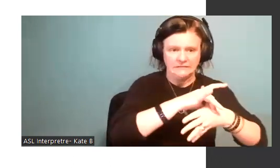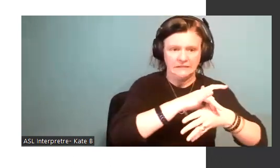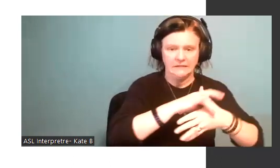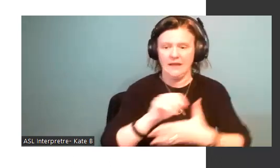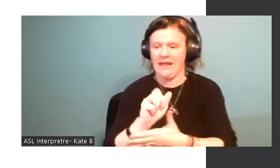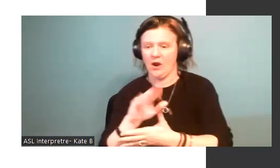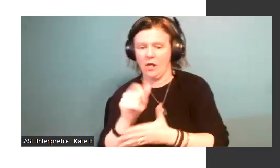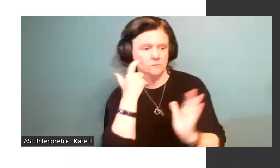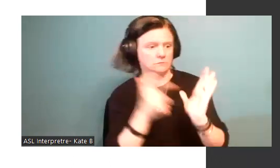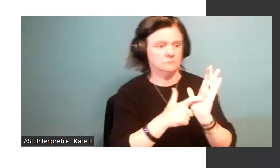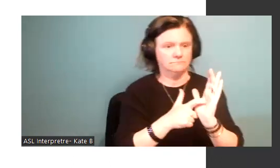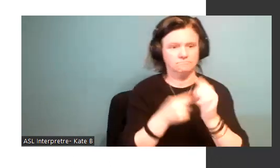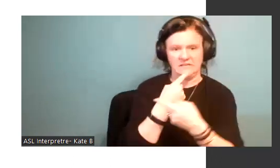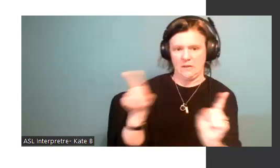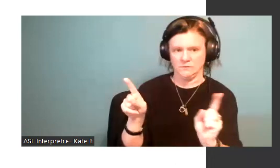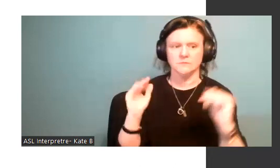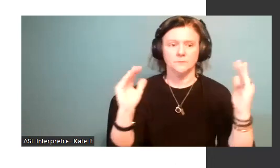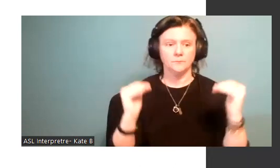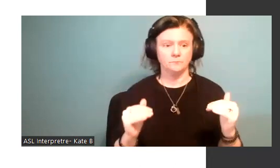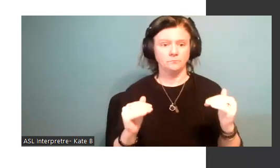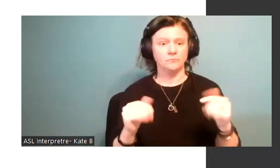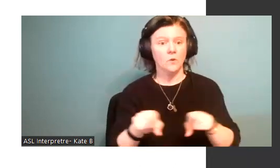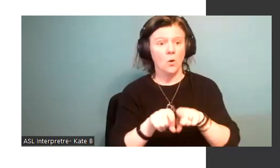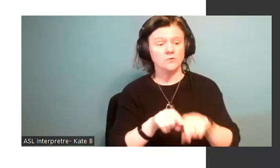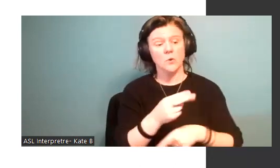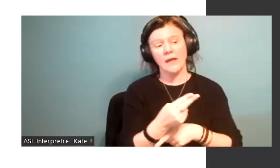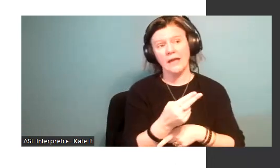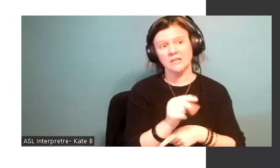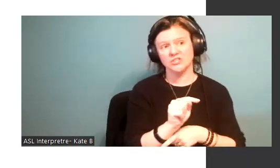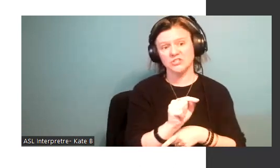content on websites, such as making auto speaking